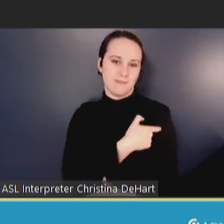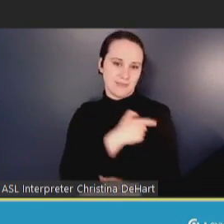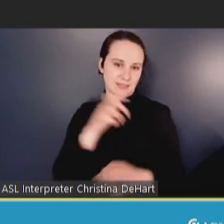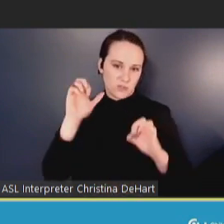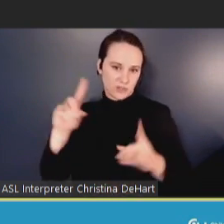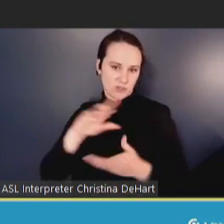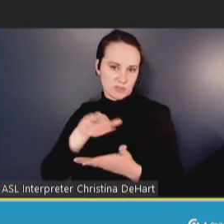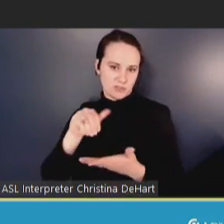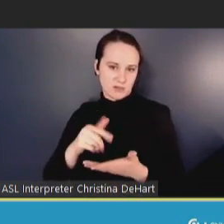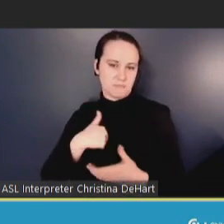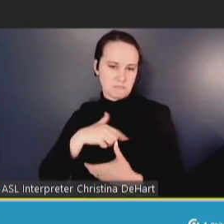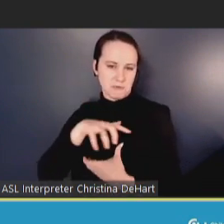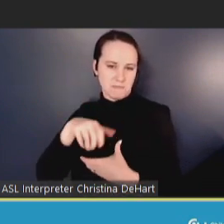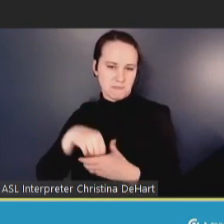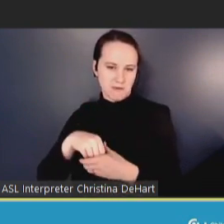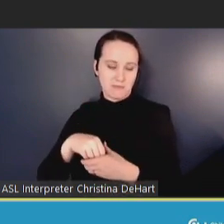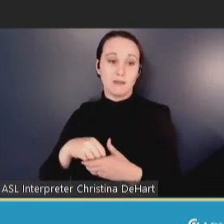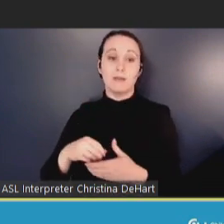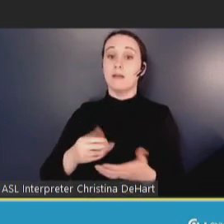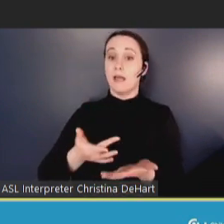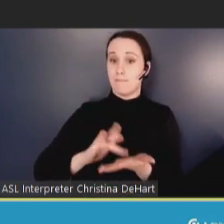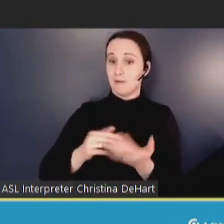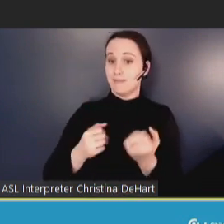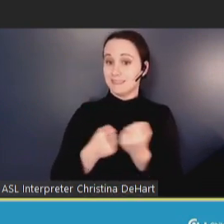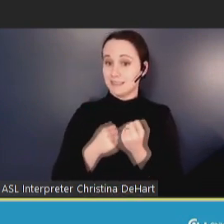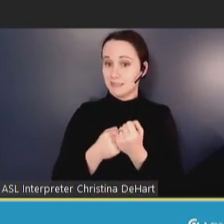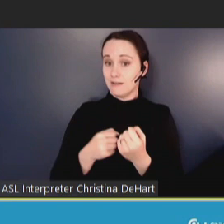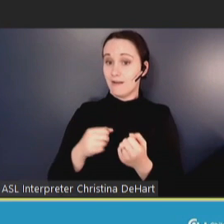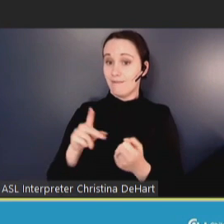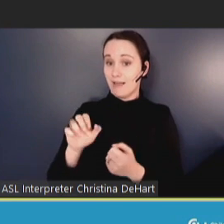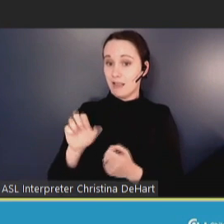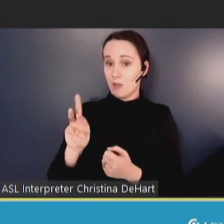a medical assistant fellowship program for Philadelphia high school students,